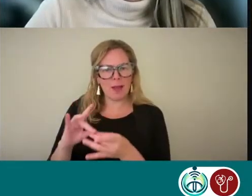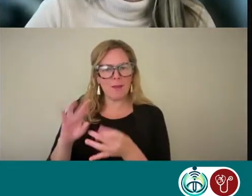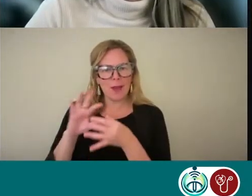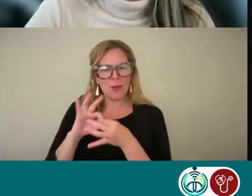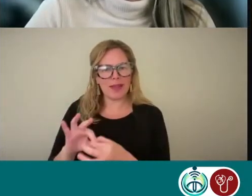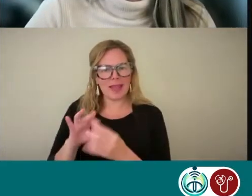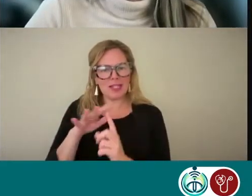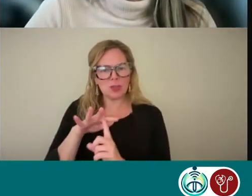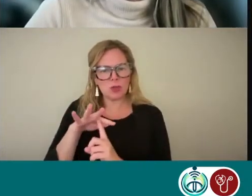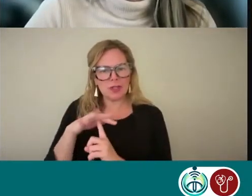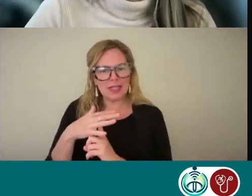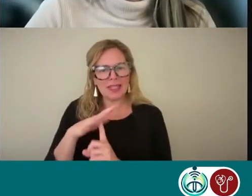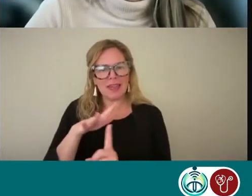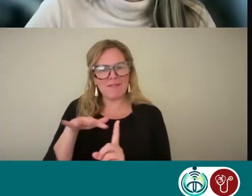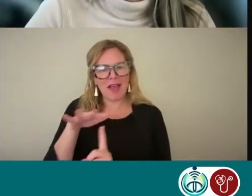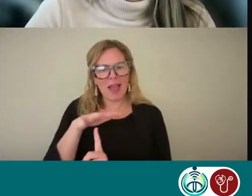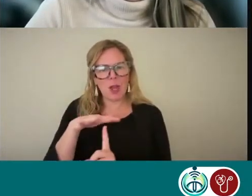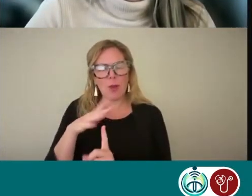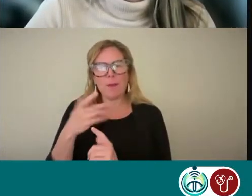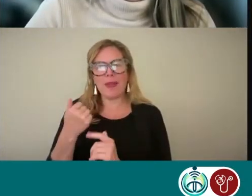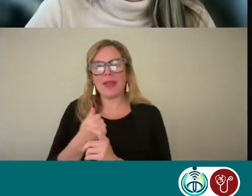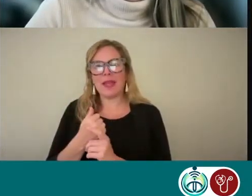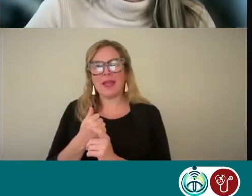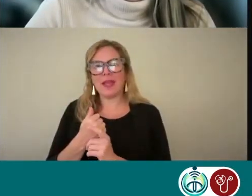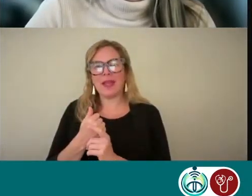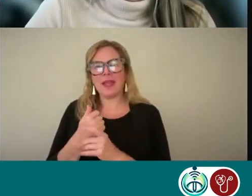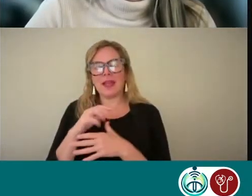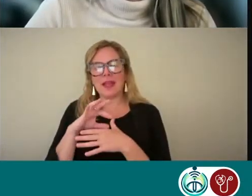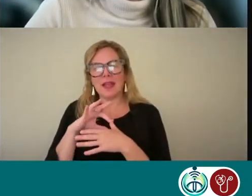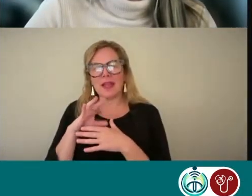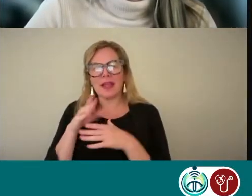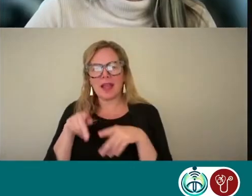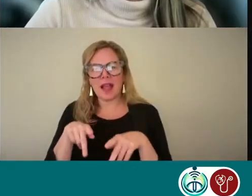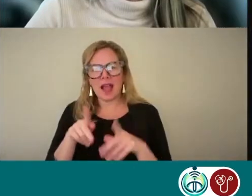allows people to choose their own neuro-divergent community, choose their own environment,